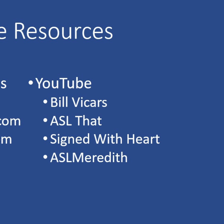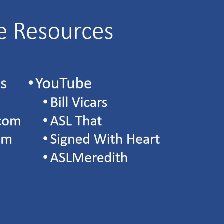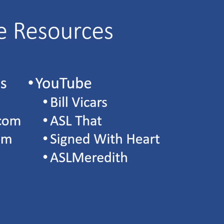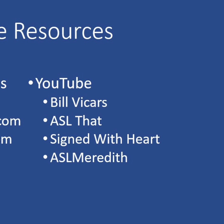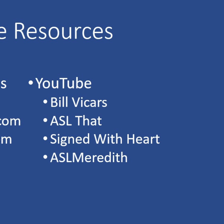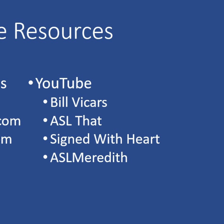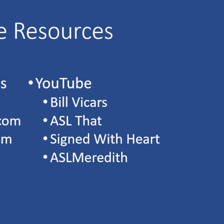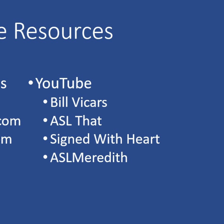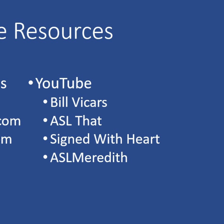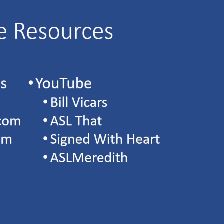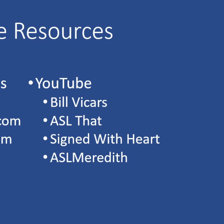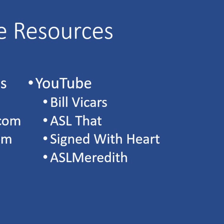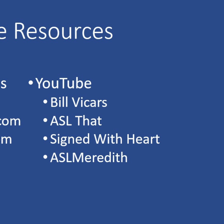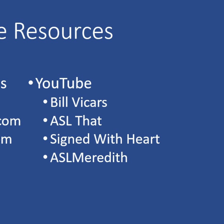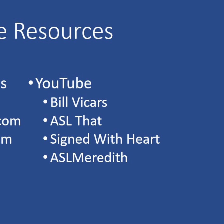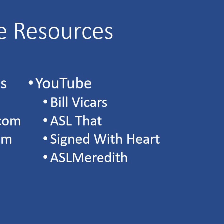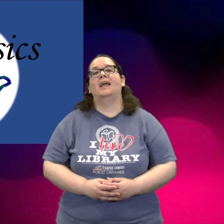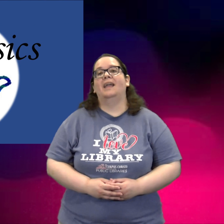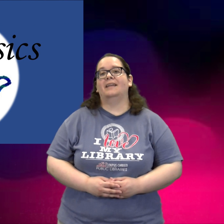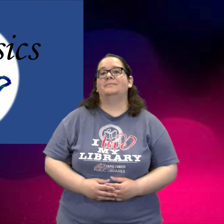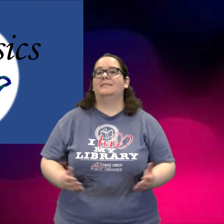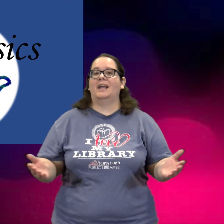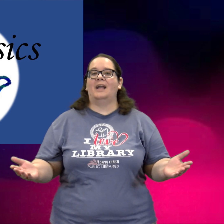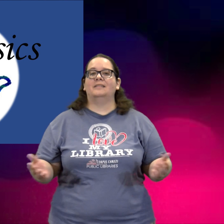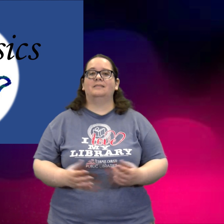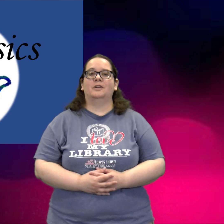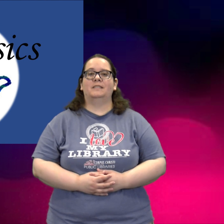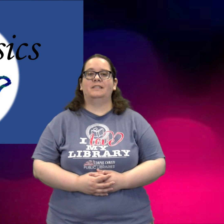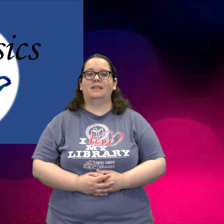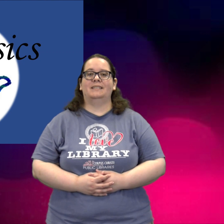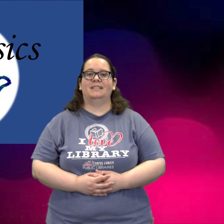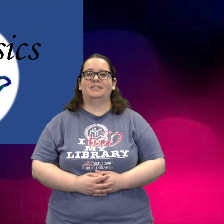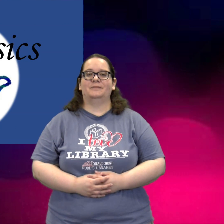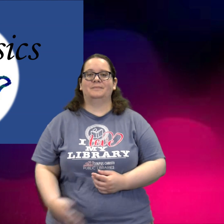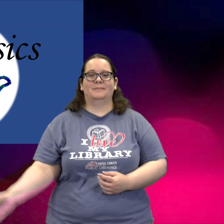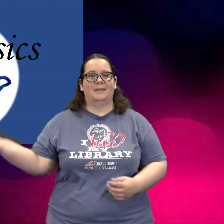the new book alerts, author check, and the book newsletter. And I hope to see you guys again soon.